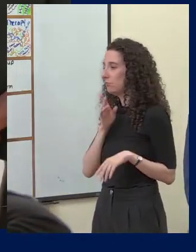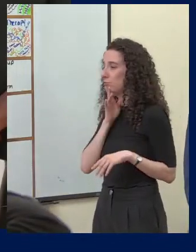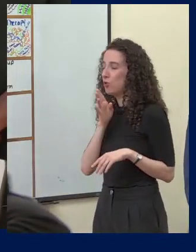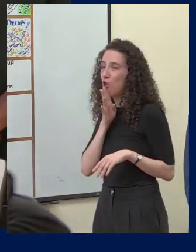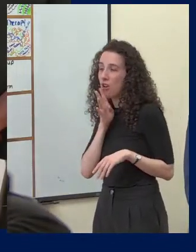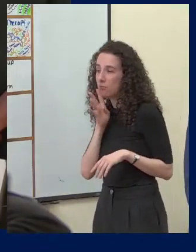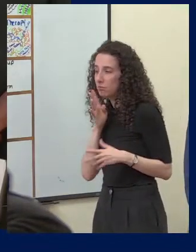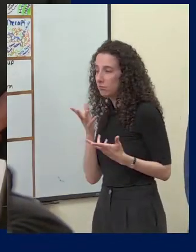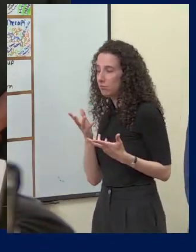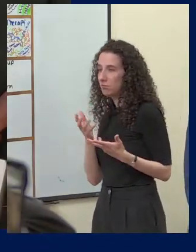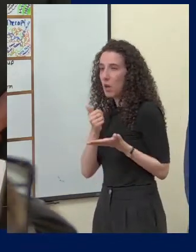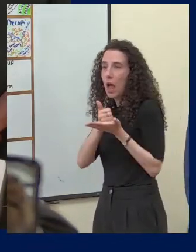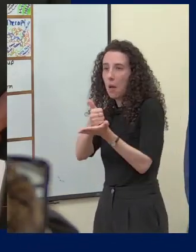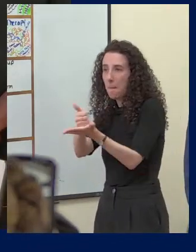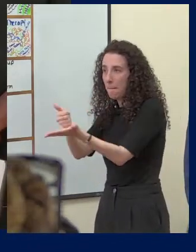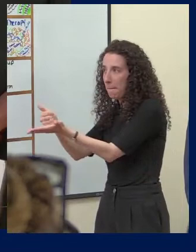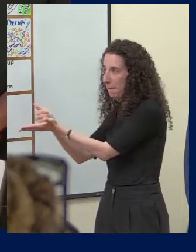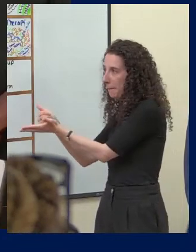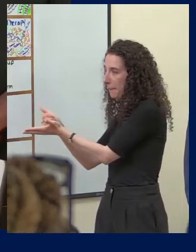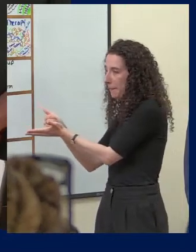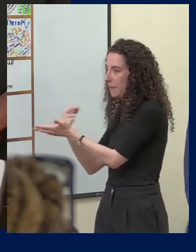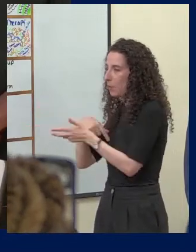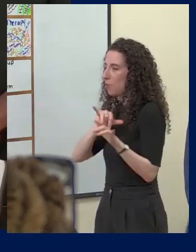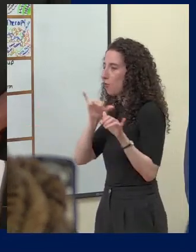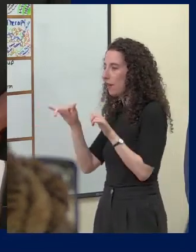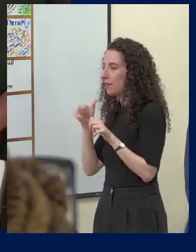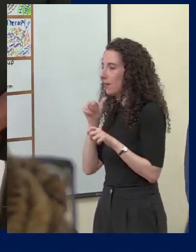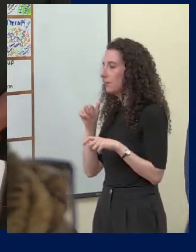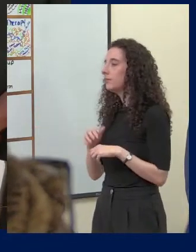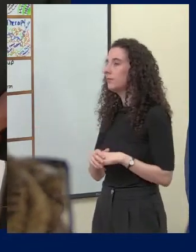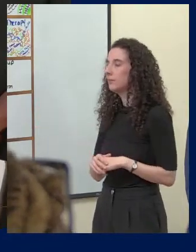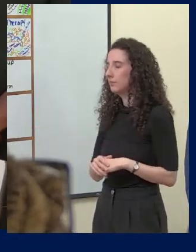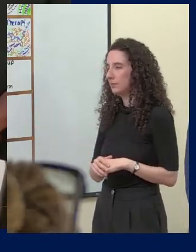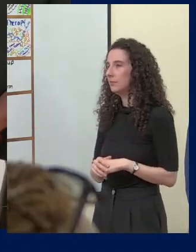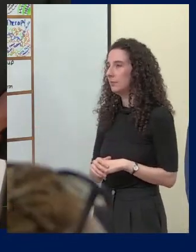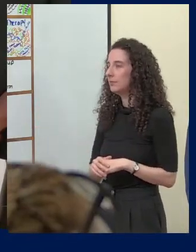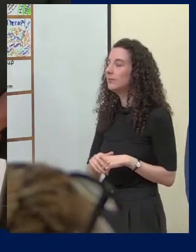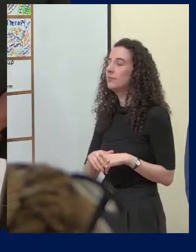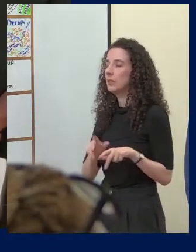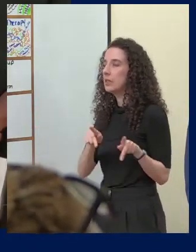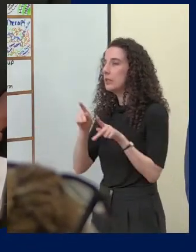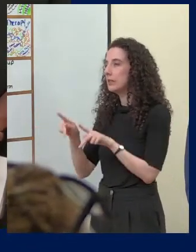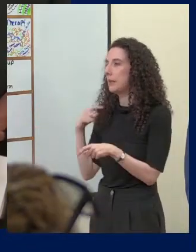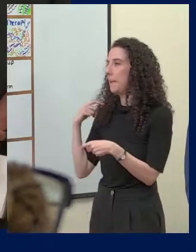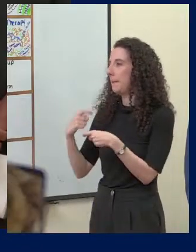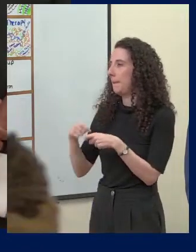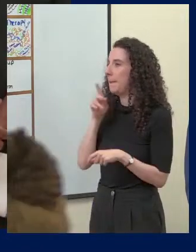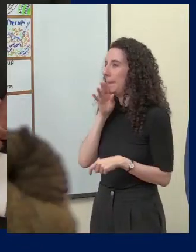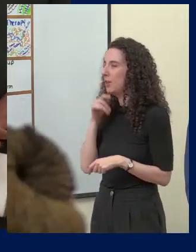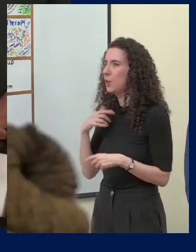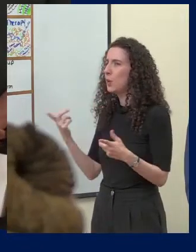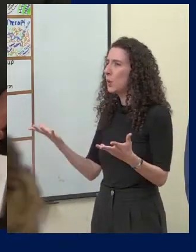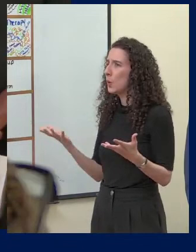[speaking Spanish] We want to help you be there and to live and